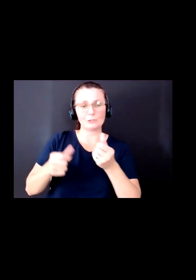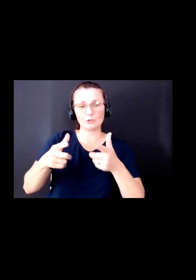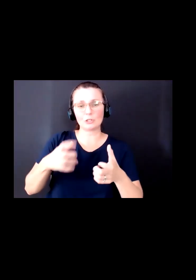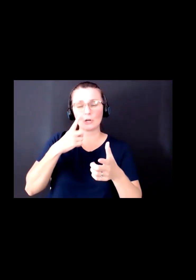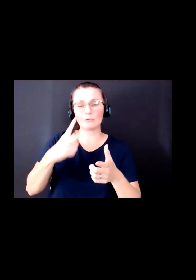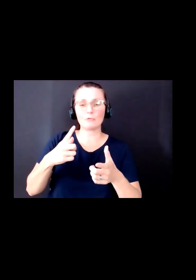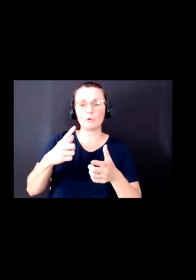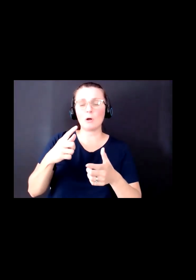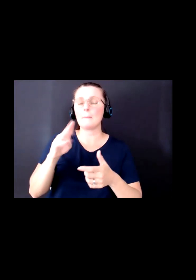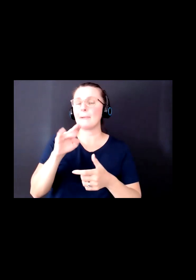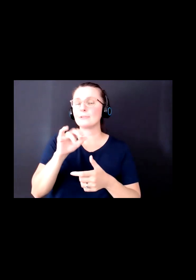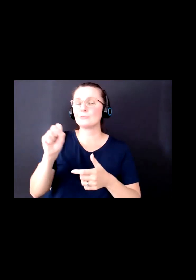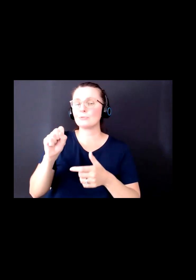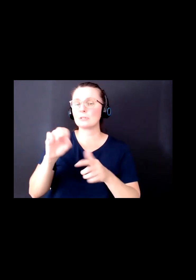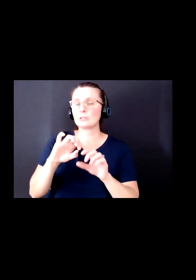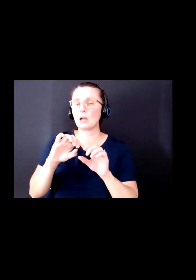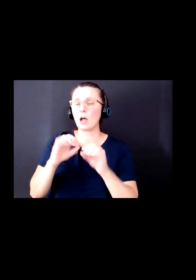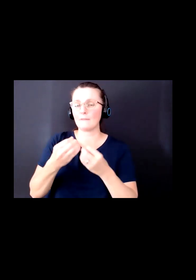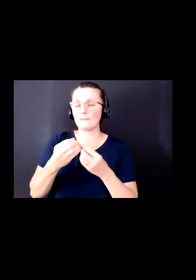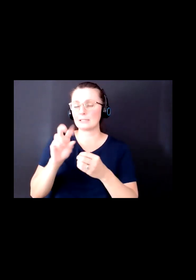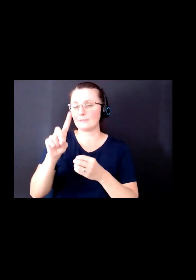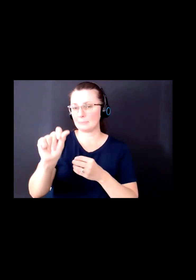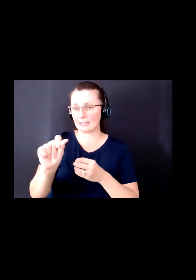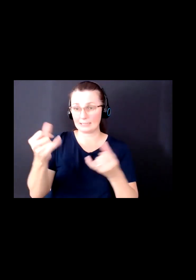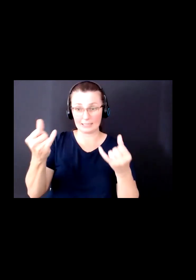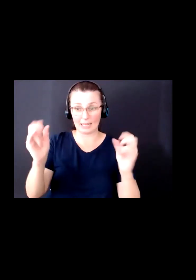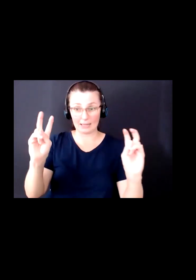and the topic of today's presentation is understanding effective